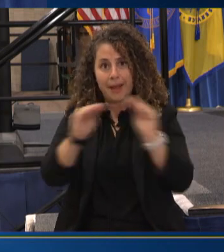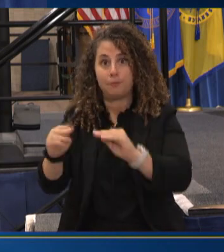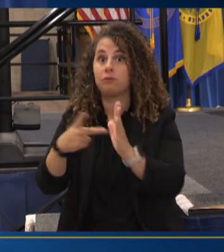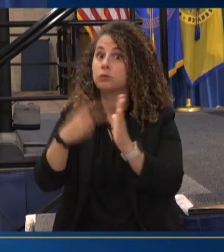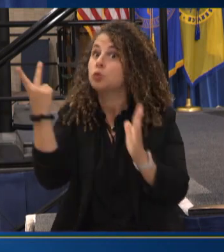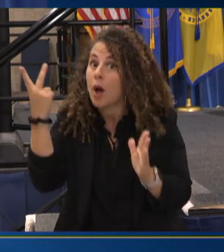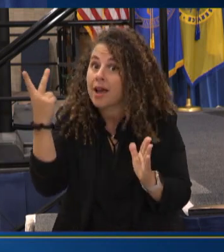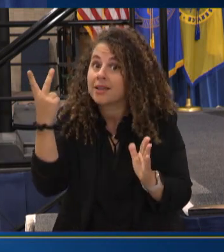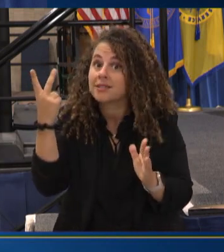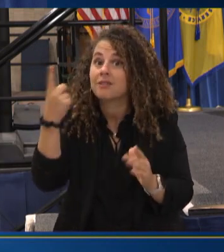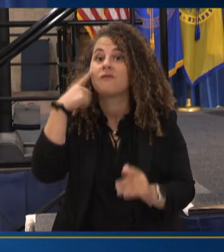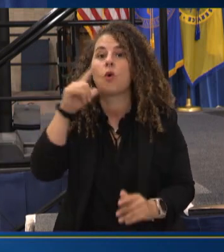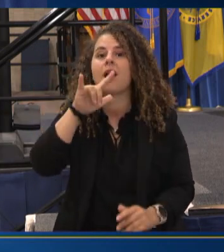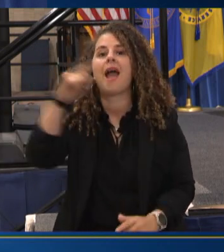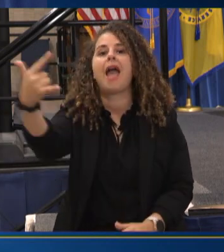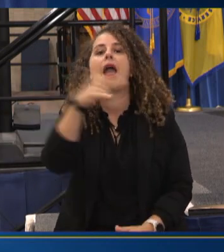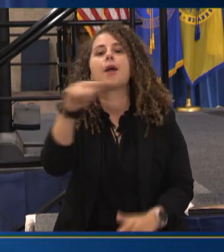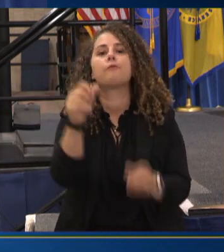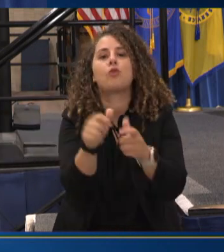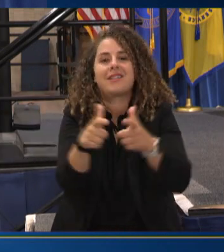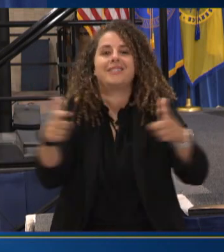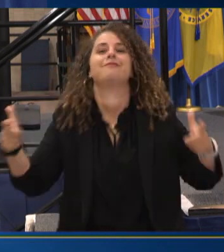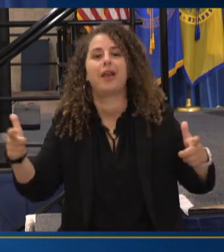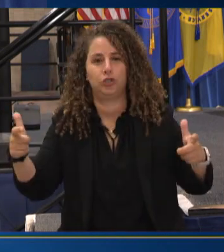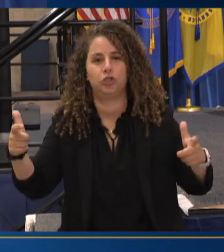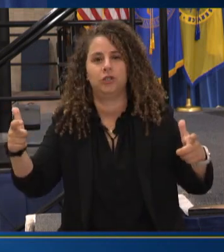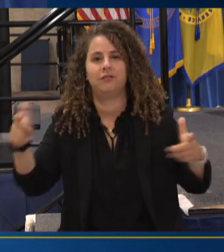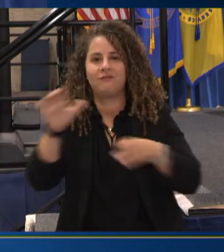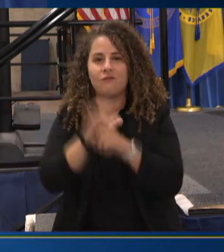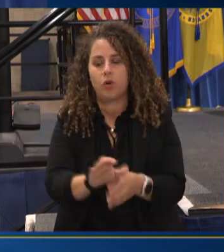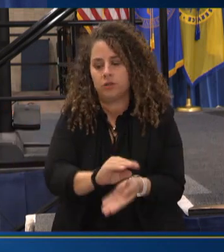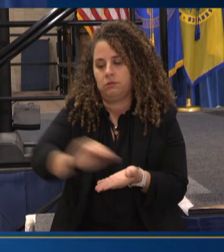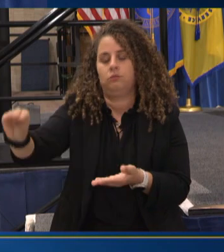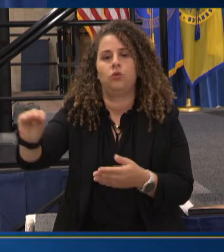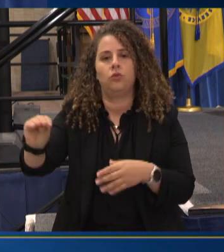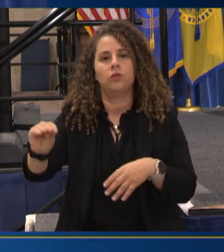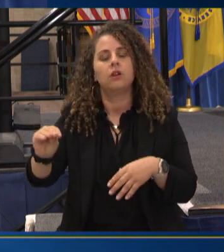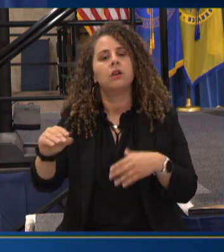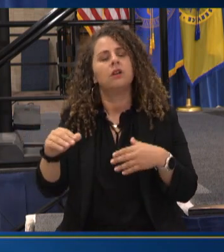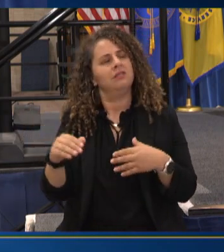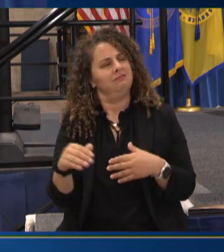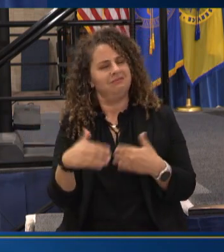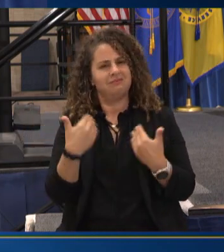airport expansion, and knowing that so often it is communities of color.